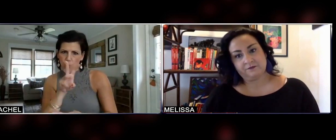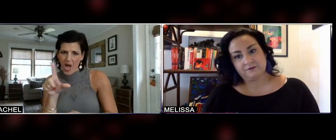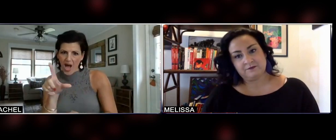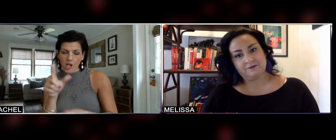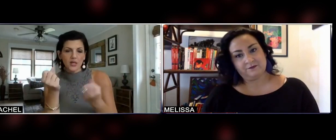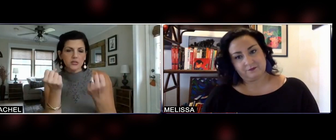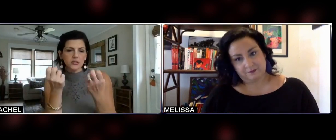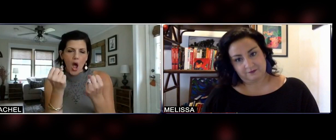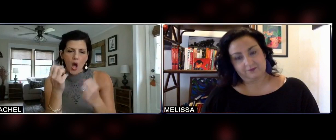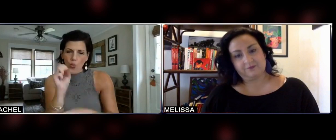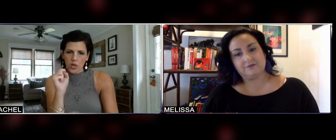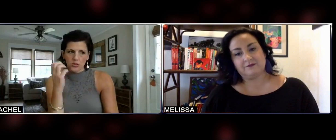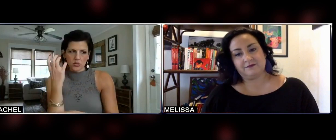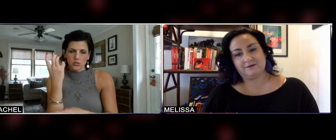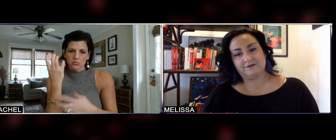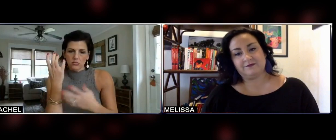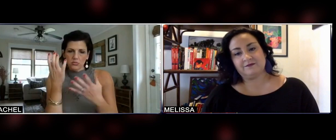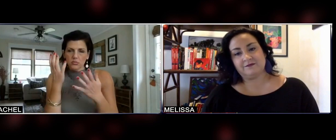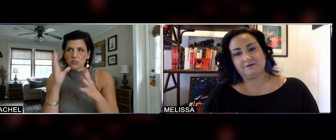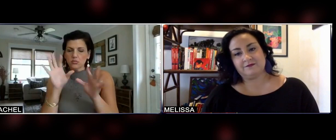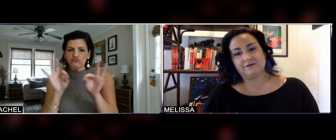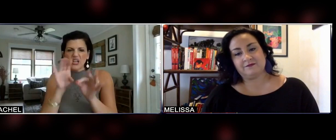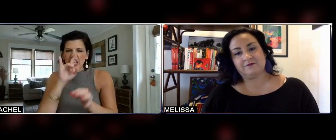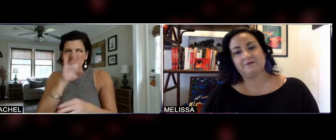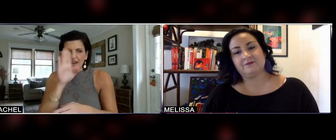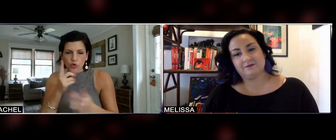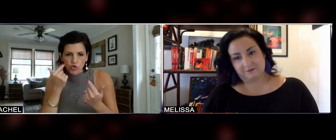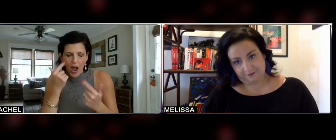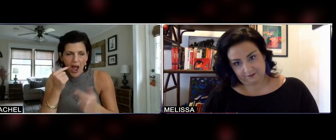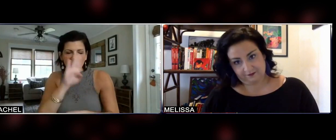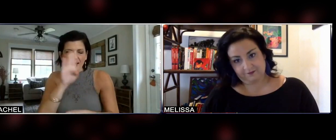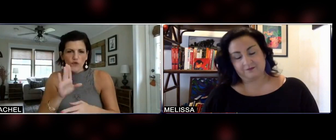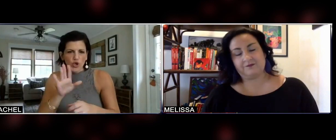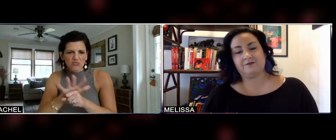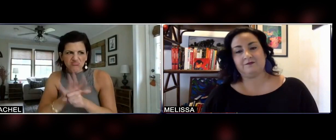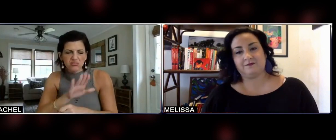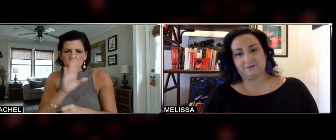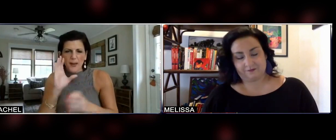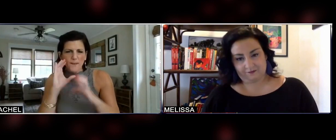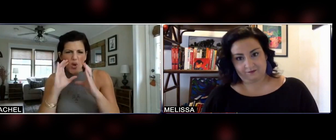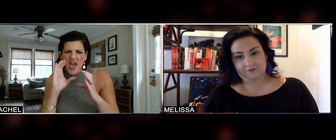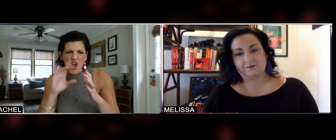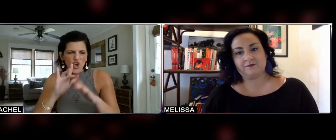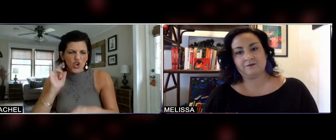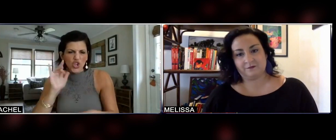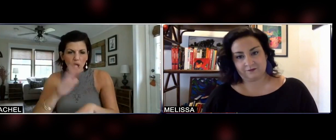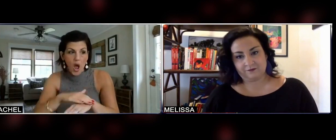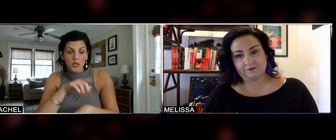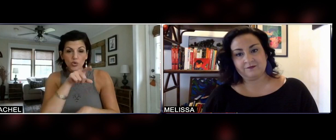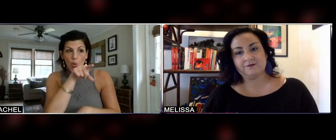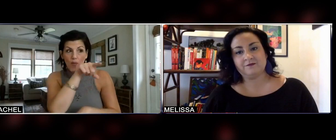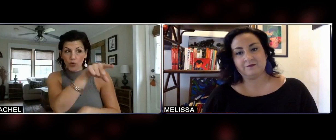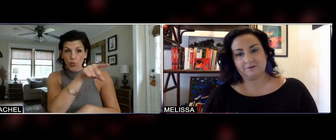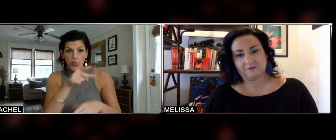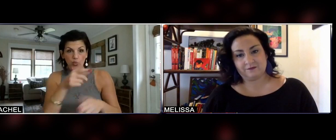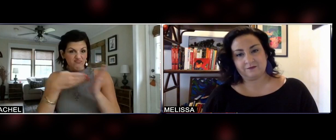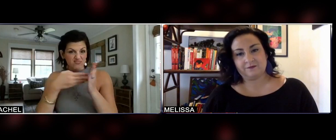Even though I speak well, signing was.... Kids never cried, threw a tantrum or had communication difficulties at an early age.